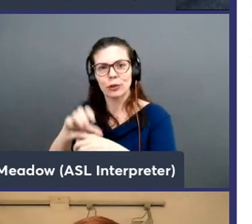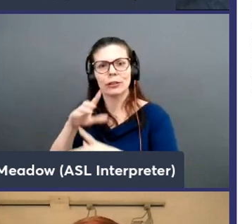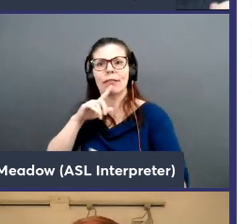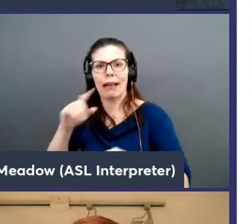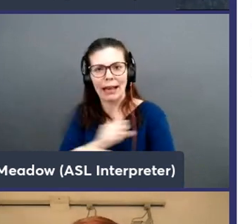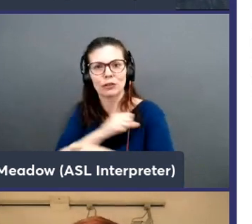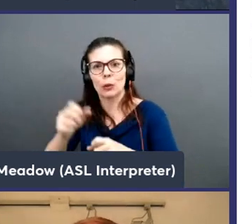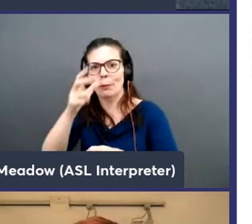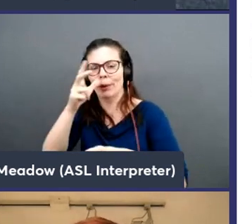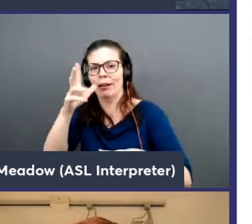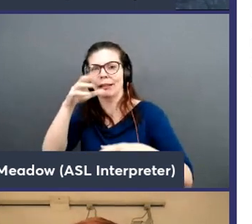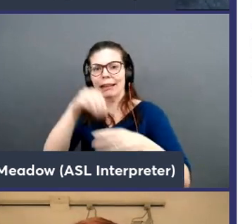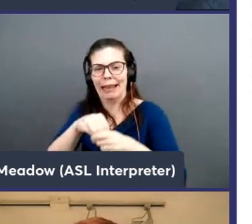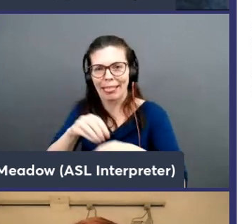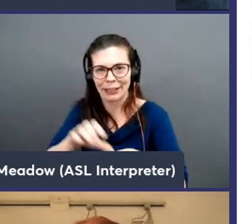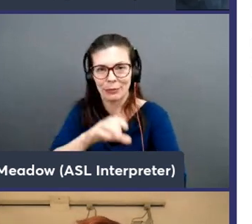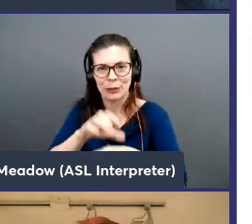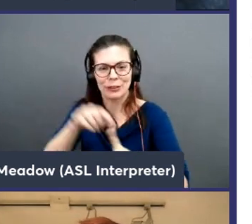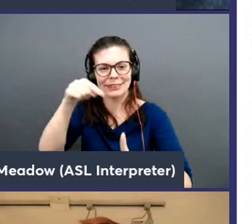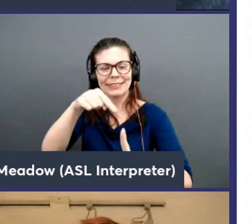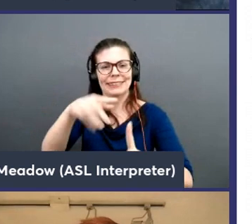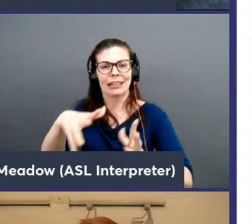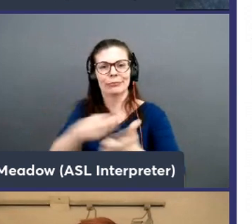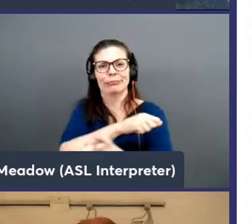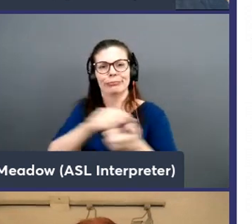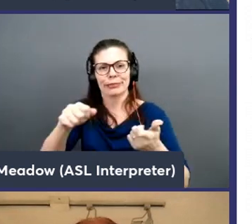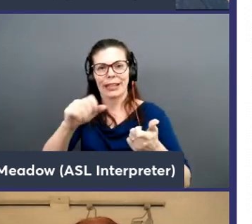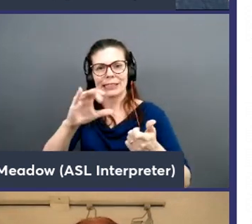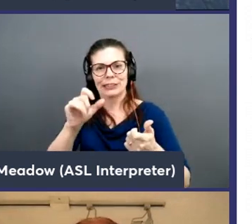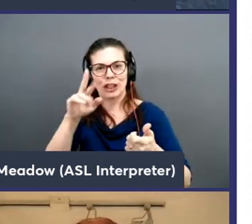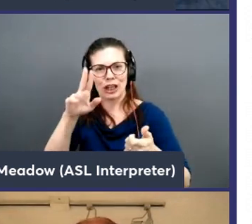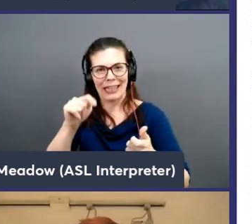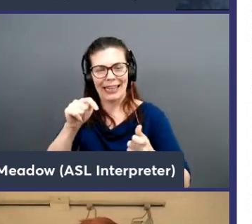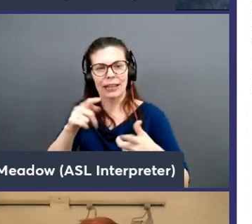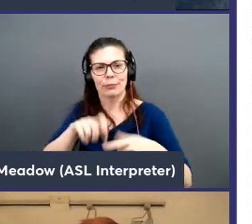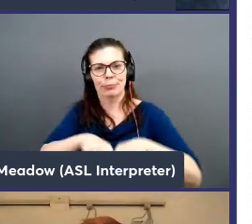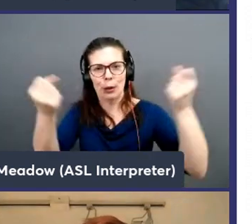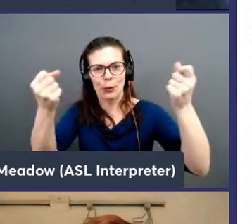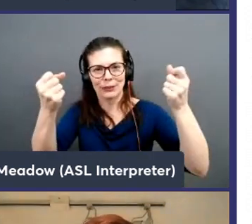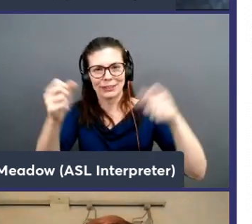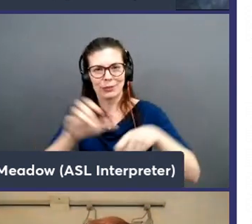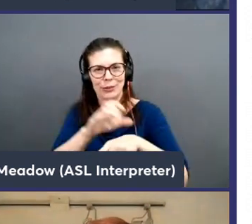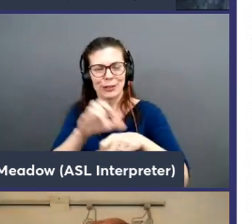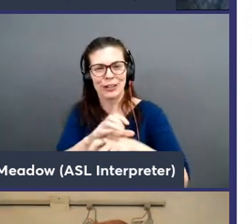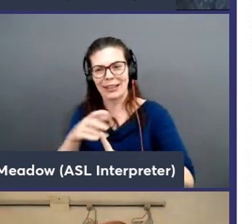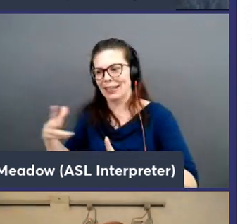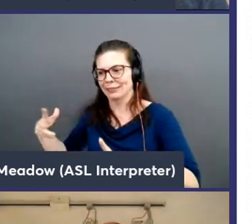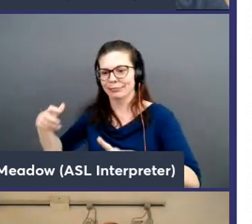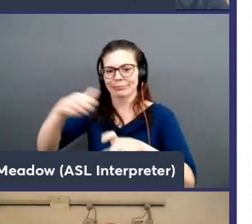and the insect fried a circuit and the computer broke, and they're like, "Oh, no!" "The bug hit the computer."